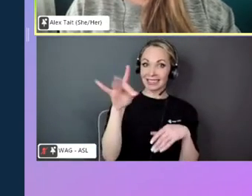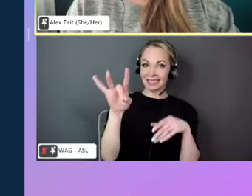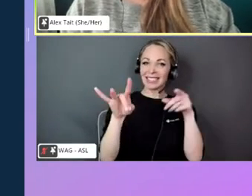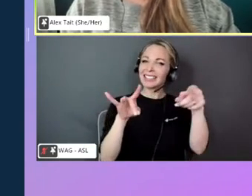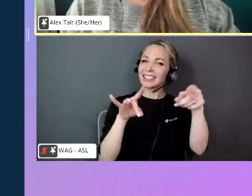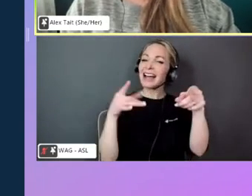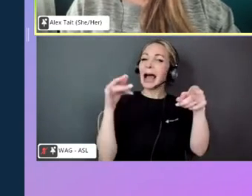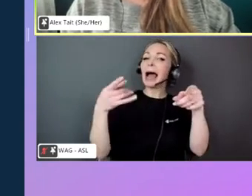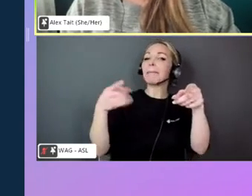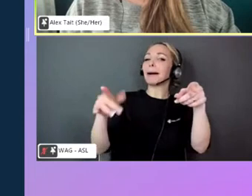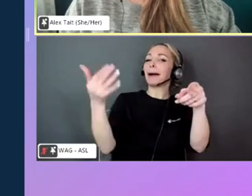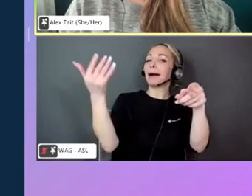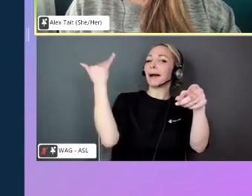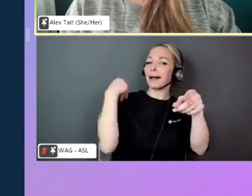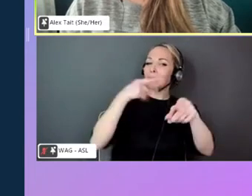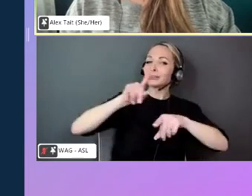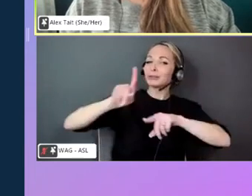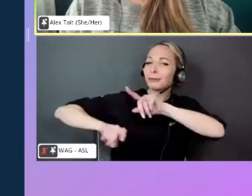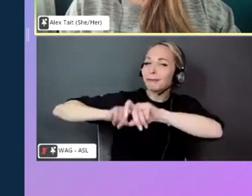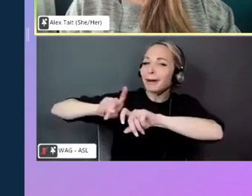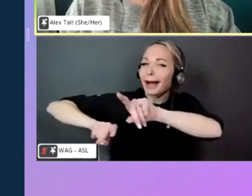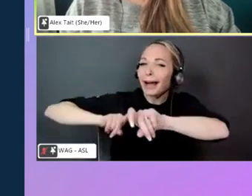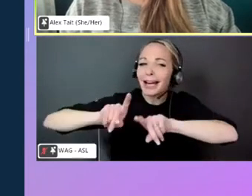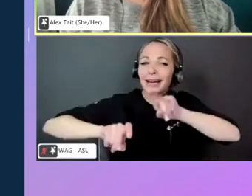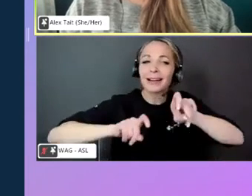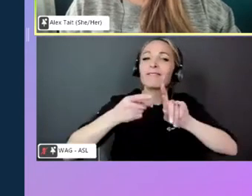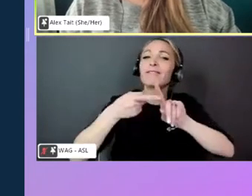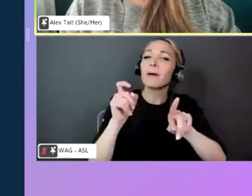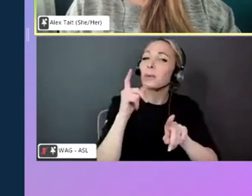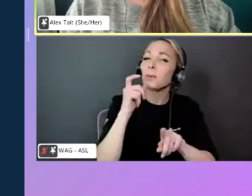In a 2018 American association of retired persons survey found that three and five